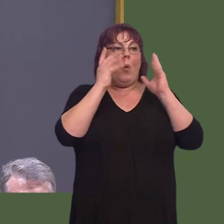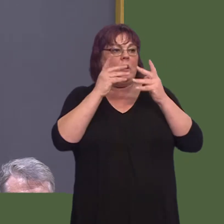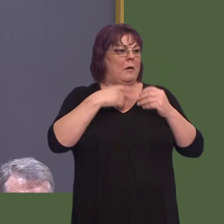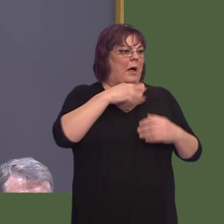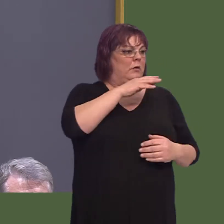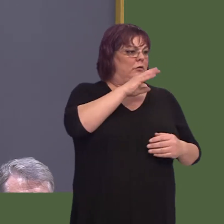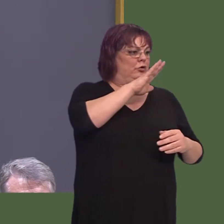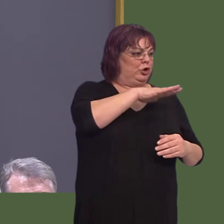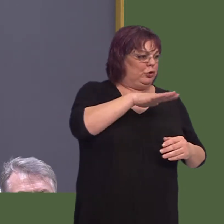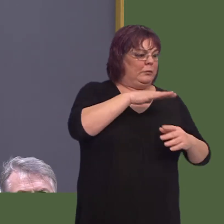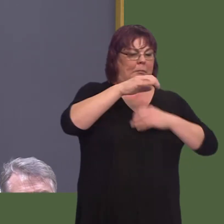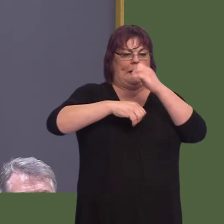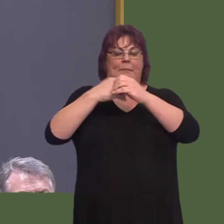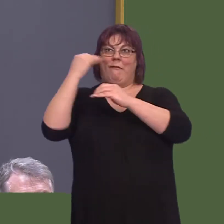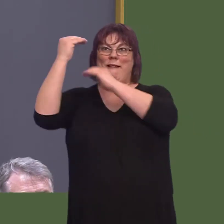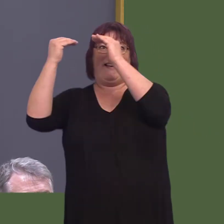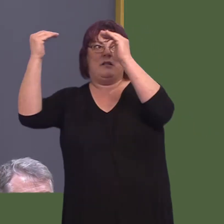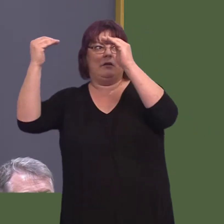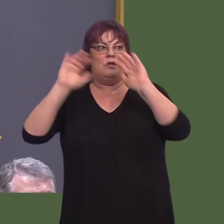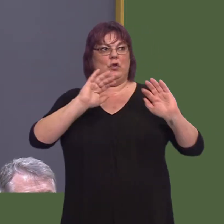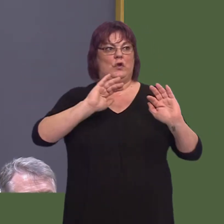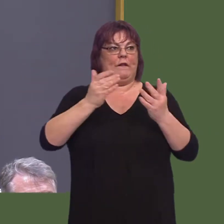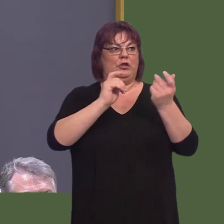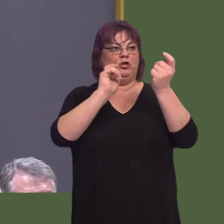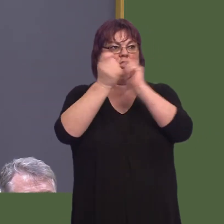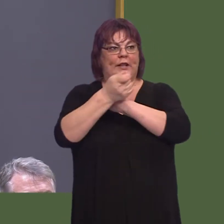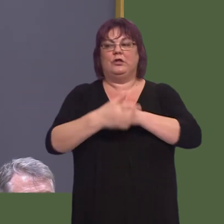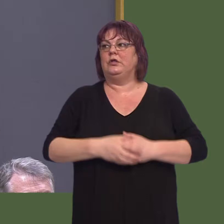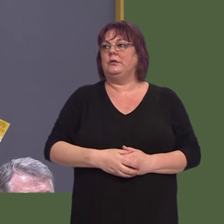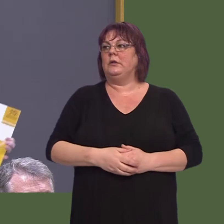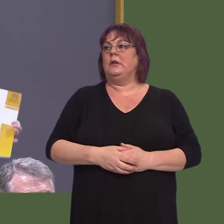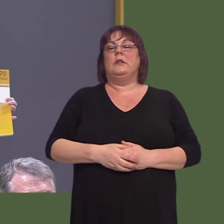transition from childhood to adulthood for those children needing continuing healthcare.